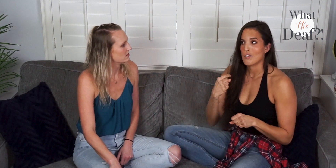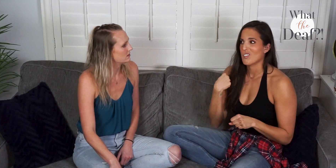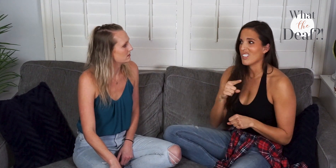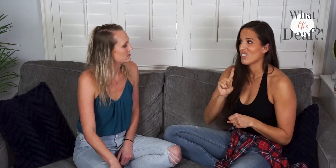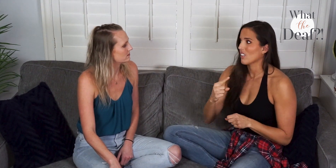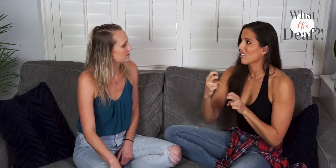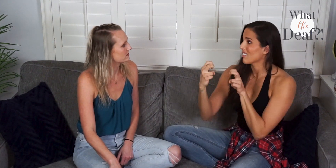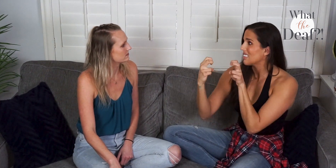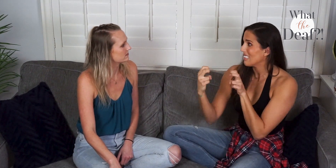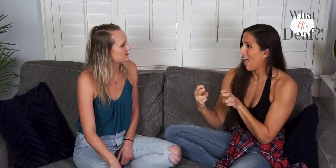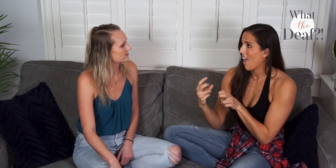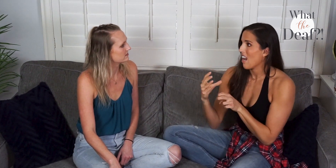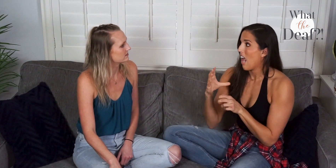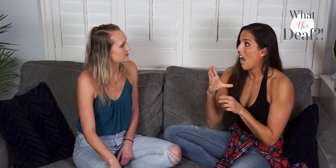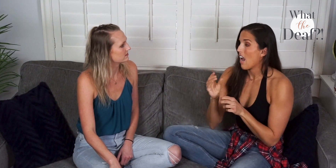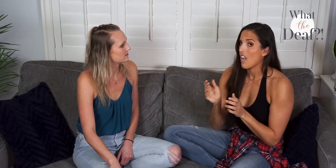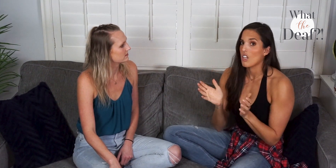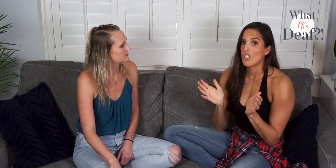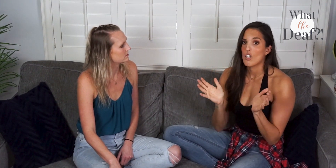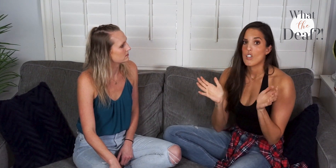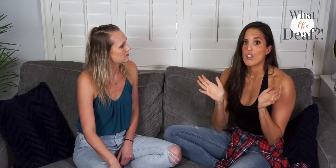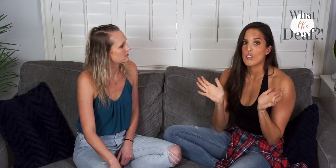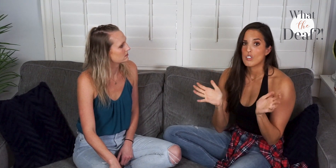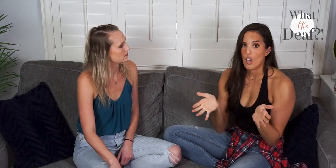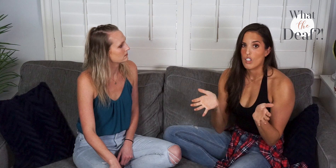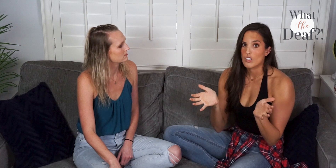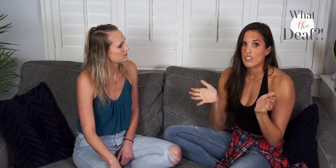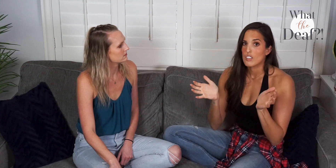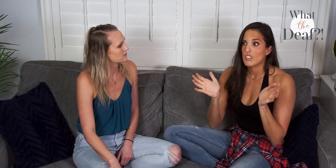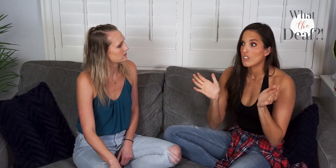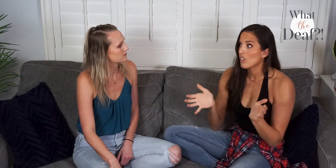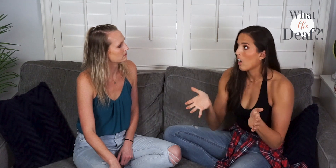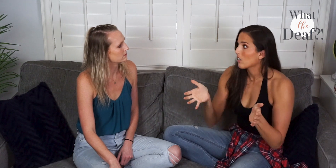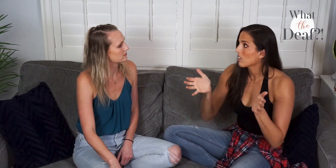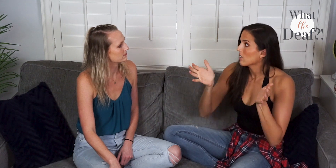and literally we just sat and talked and talked